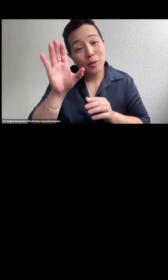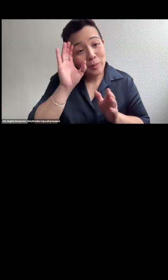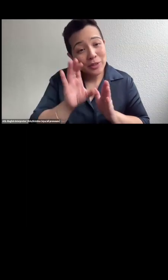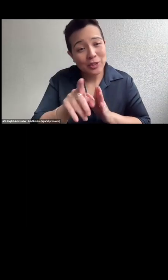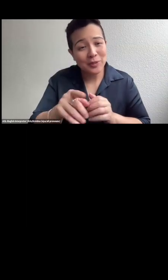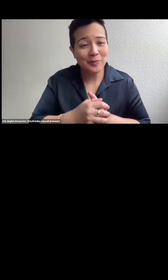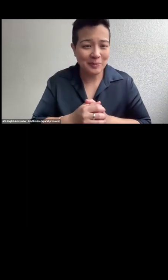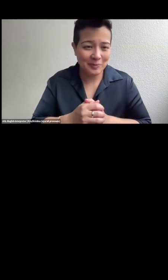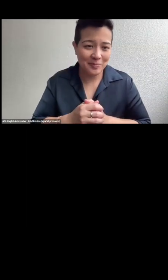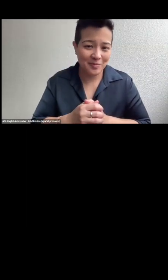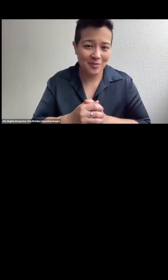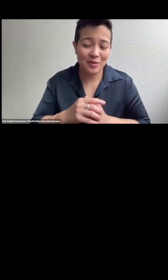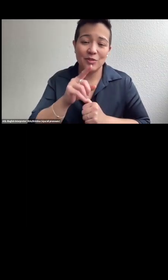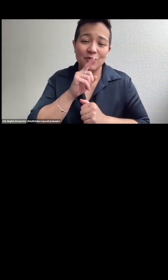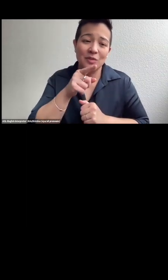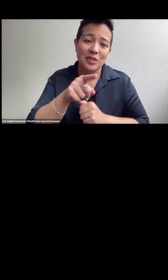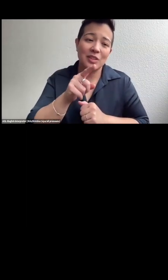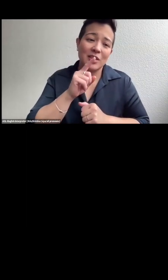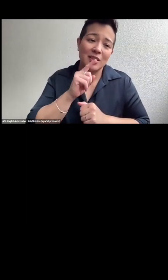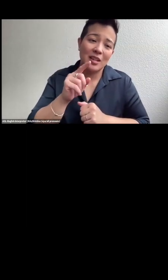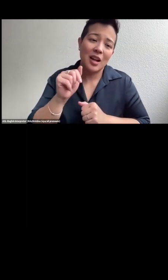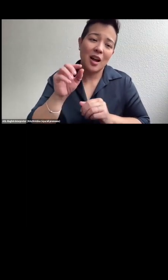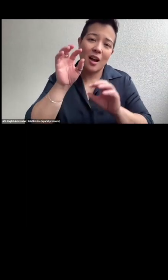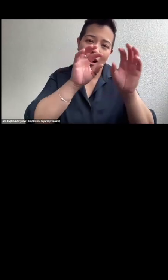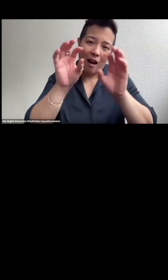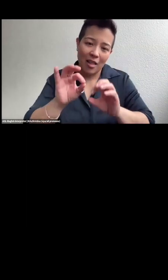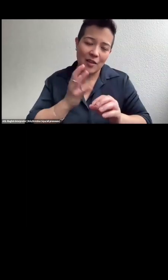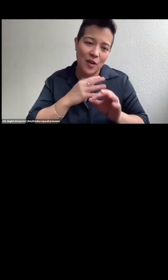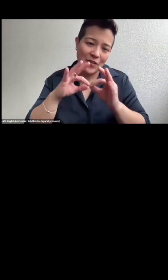Sure, so this is a collage of our family day. So the